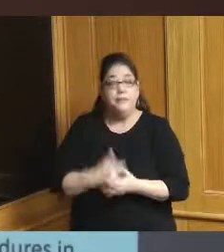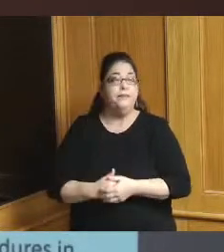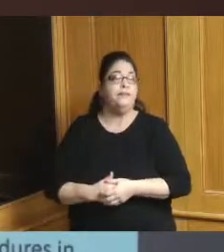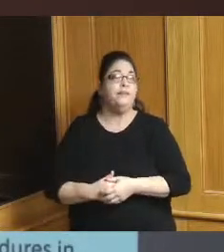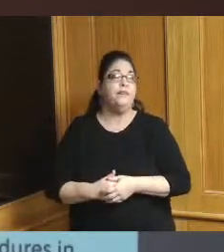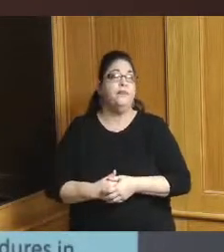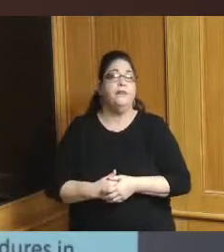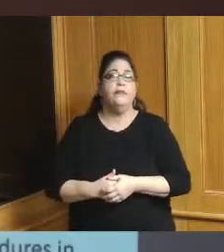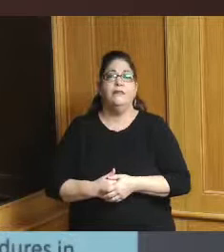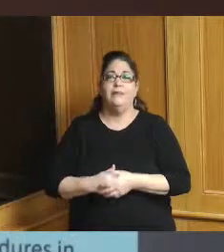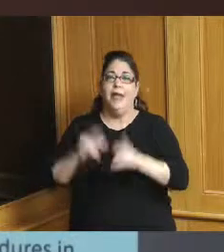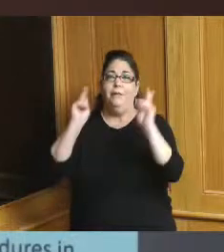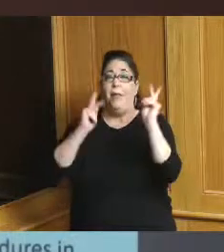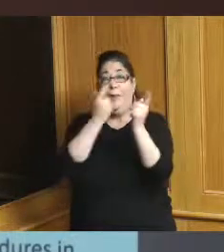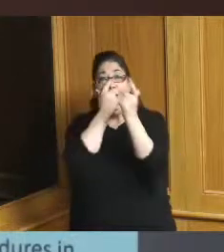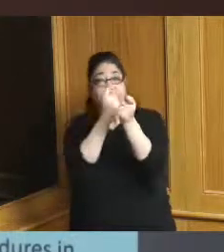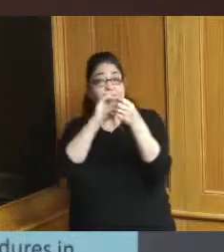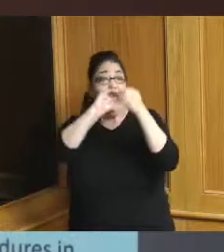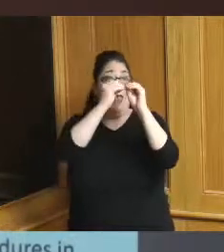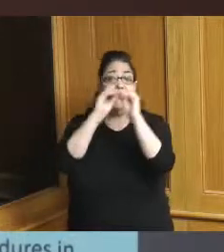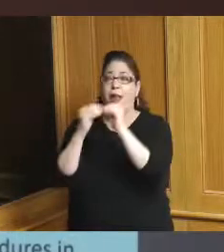numbers and percentages and they want to interpersonal exchange